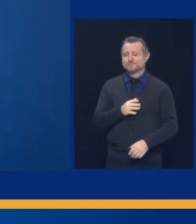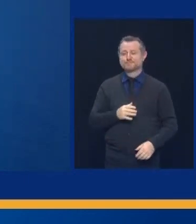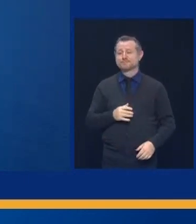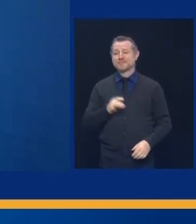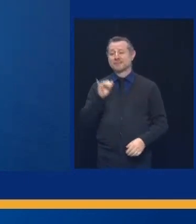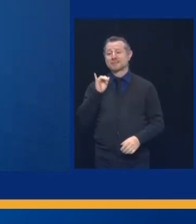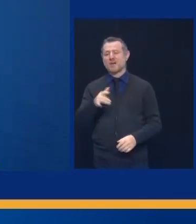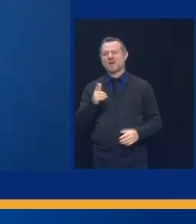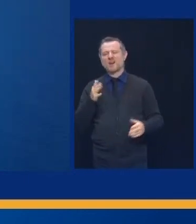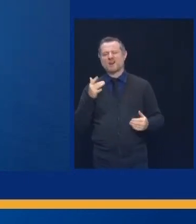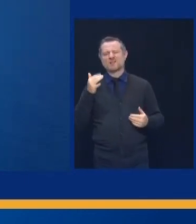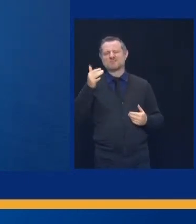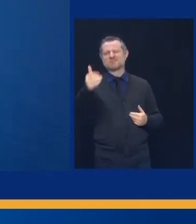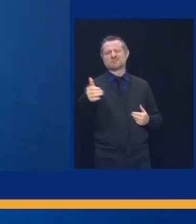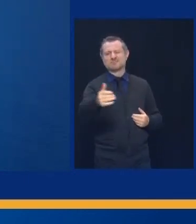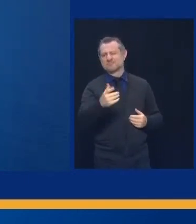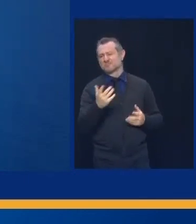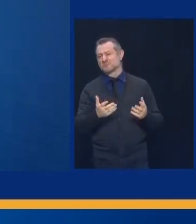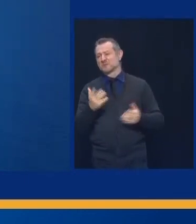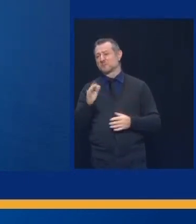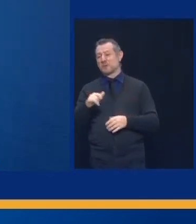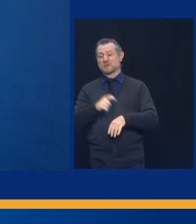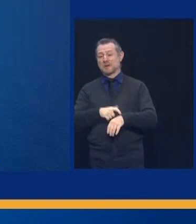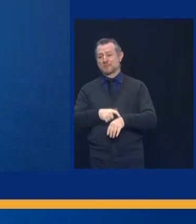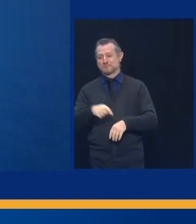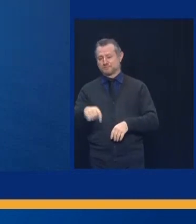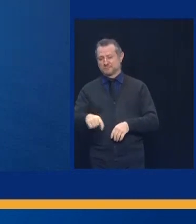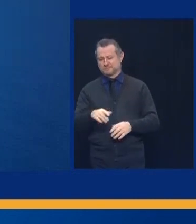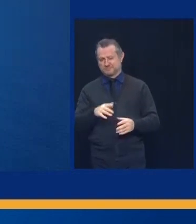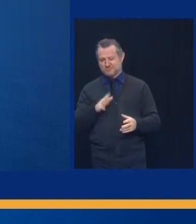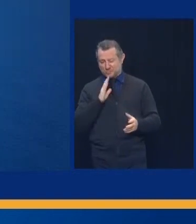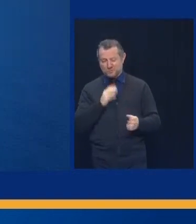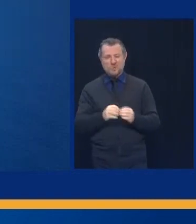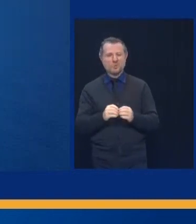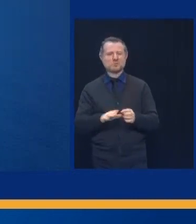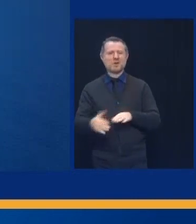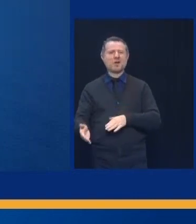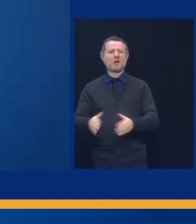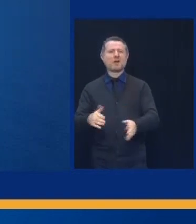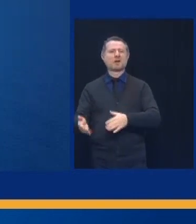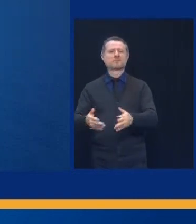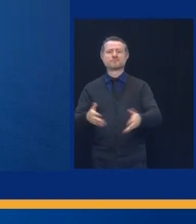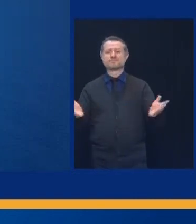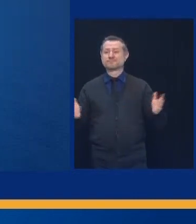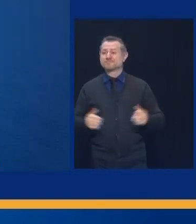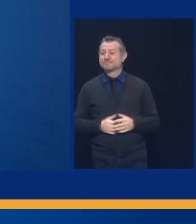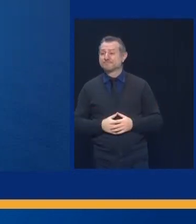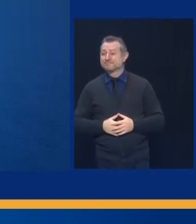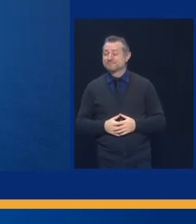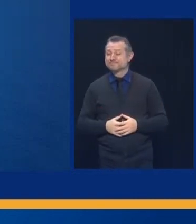WELL, WE HAVE TO GET TO A VACCINE.